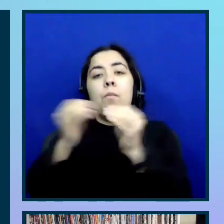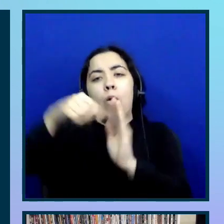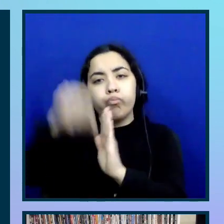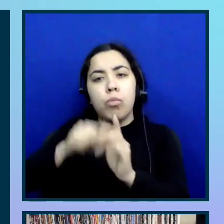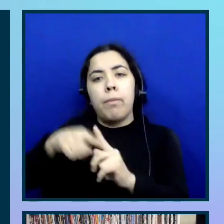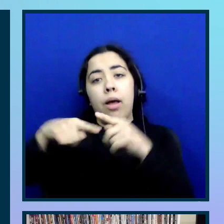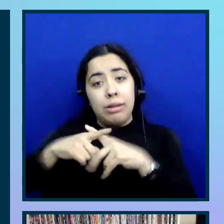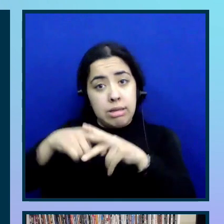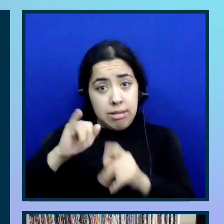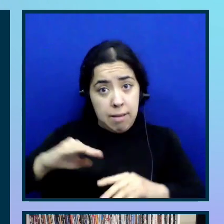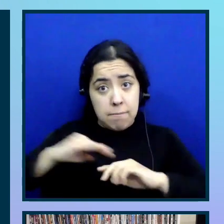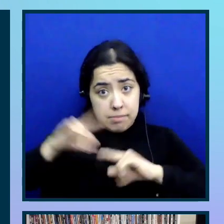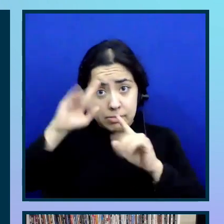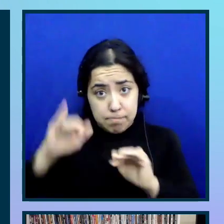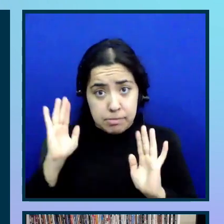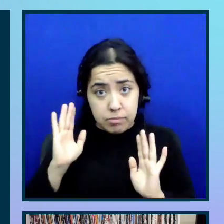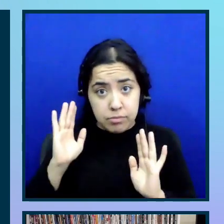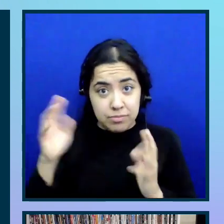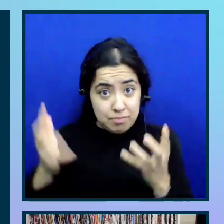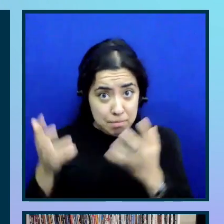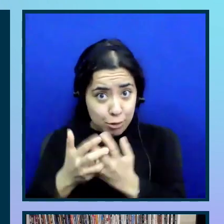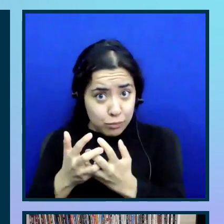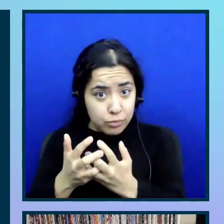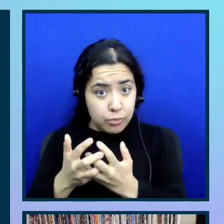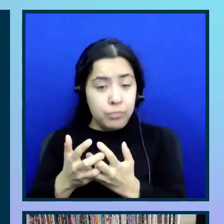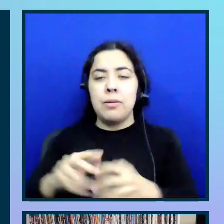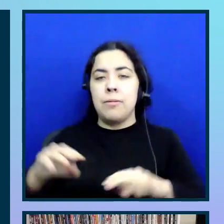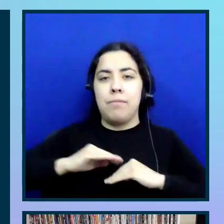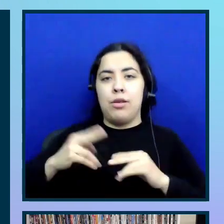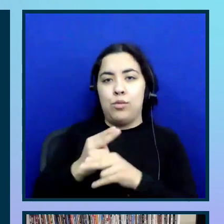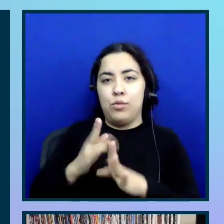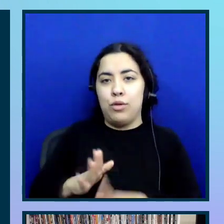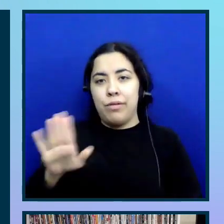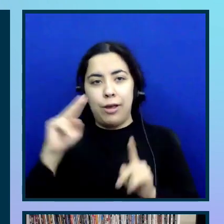So being able to meet the user's expectations is very important in helping the user feel successful.